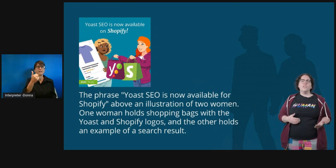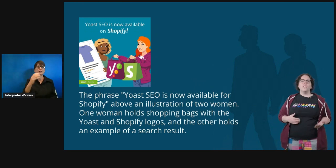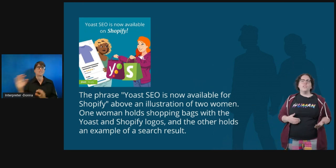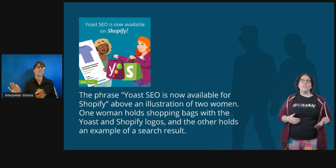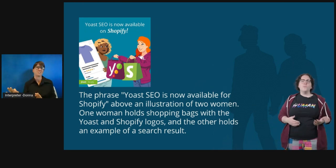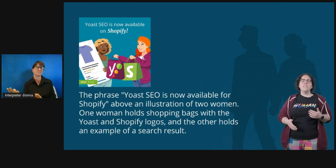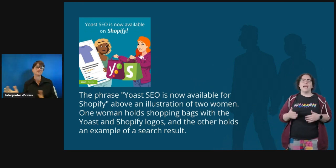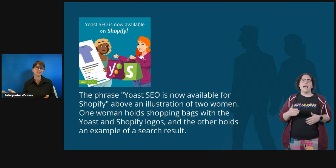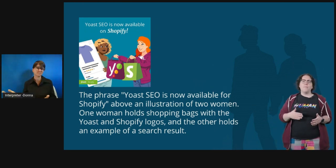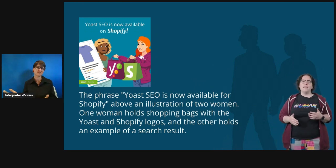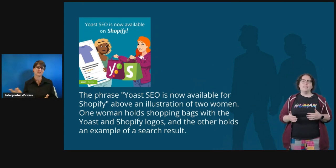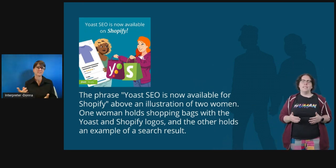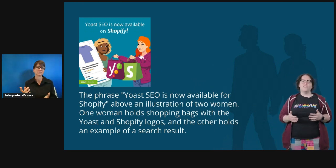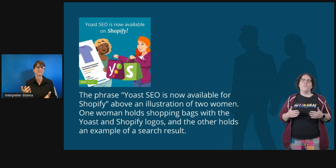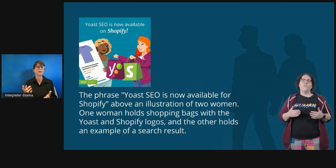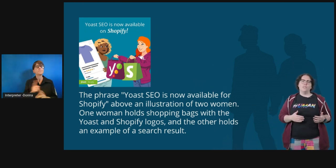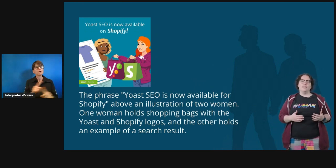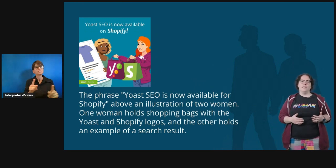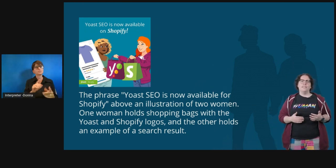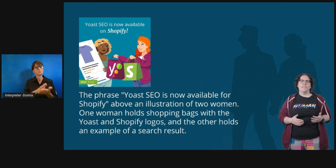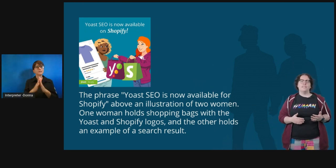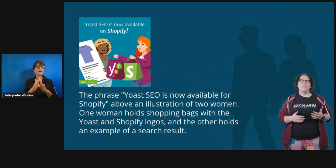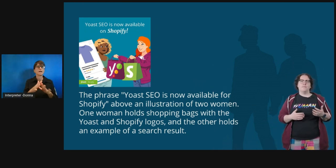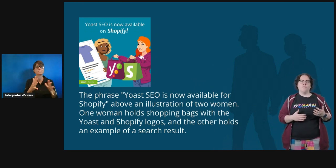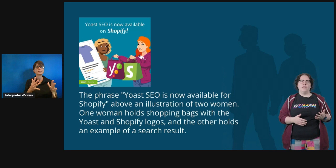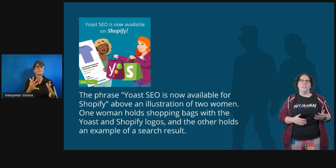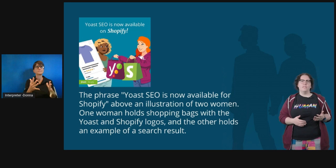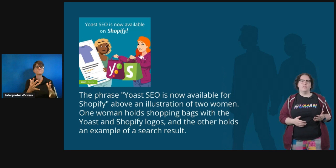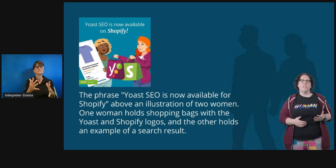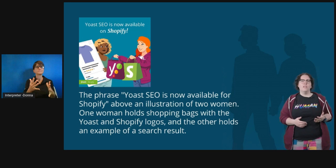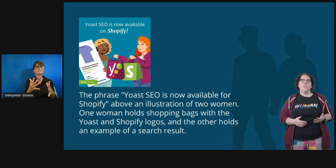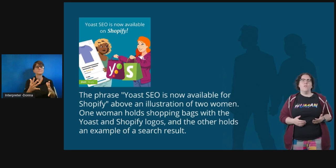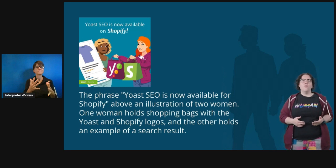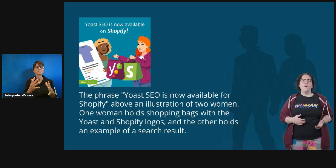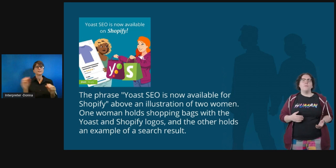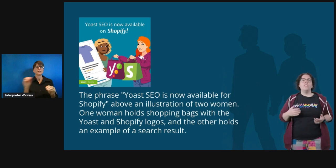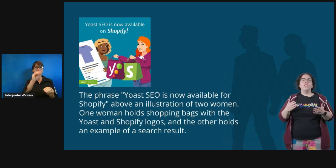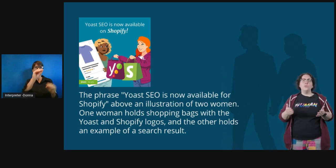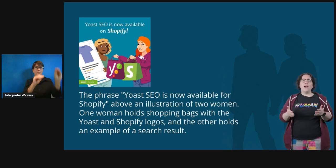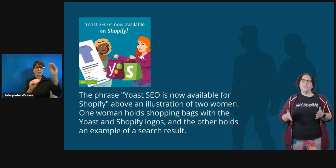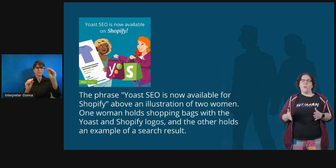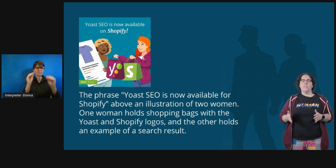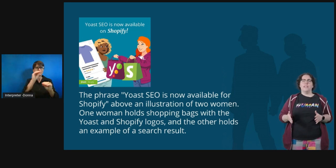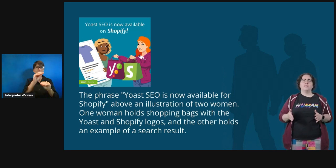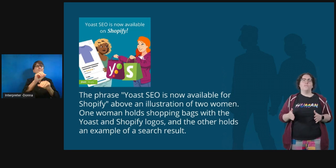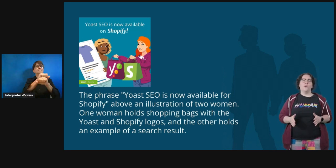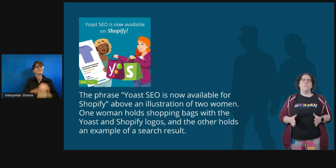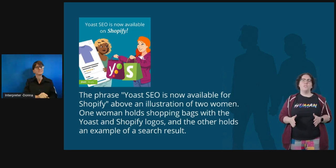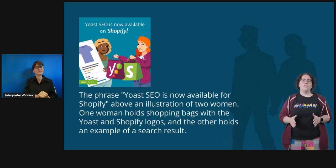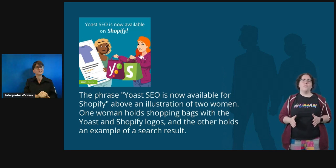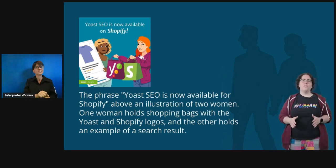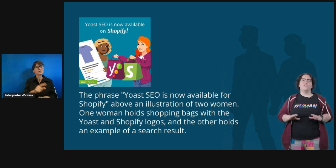It gets you into the habit at least of filling in these fields. Remember that you have the context of your images and photos.